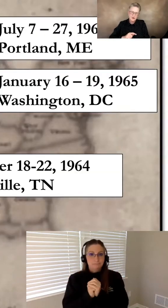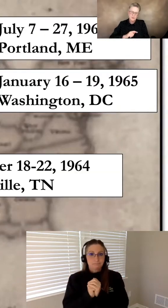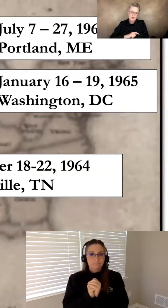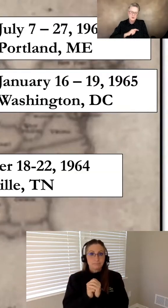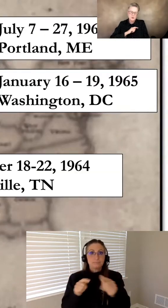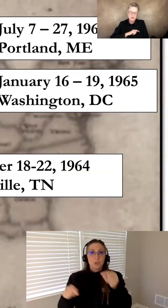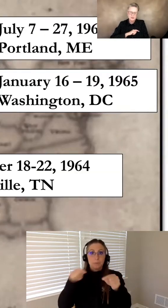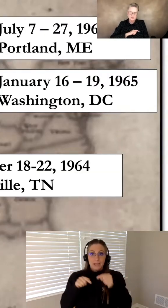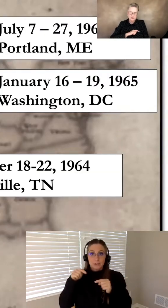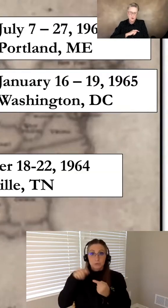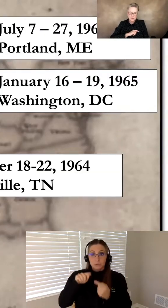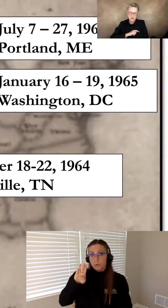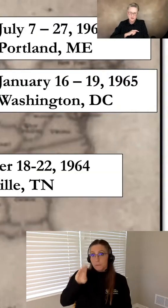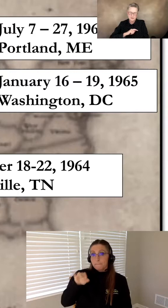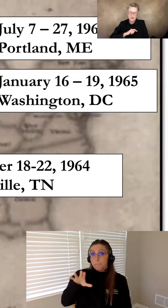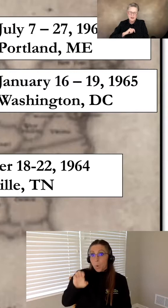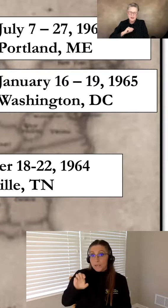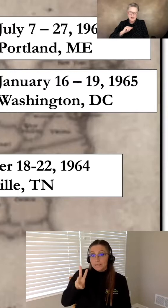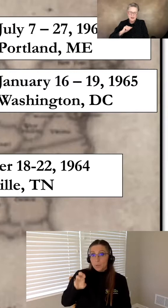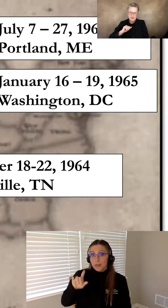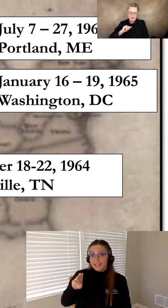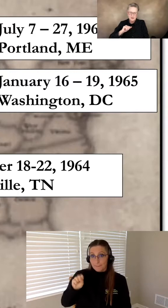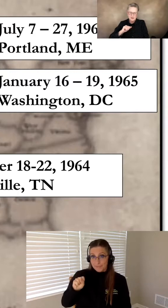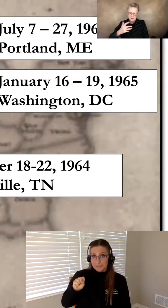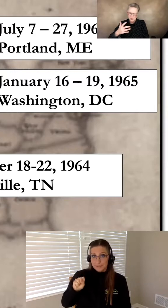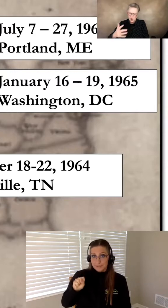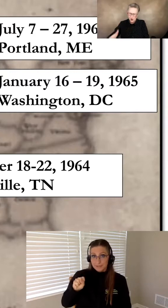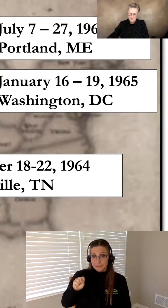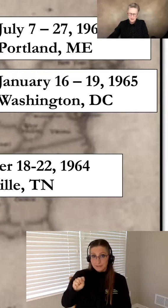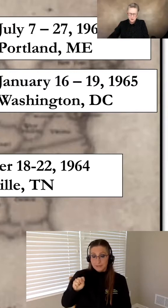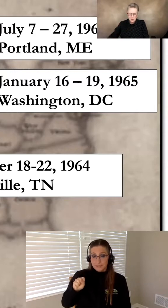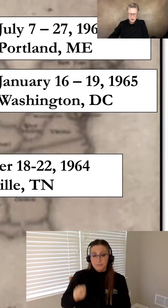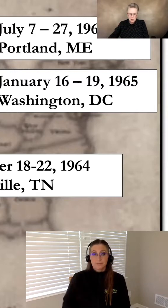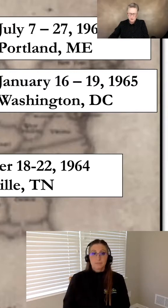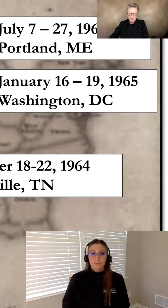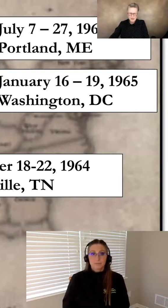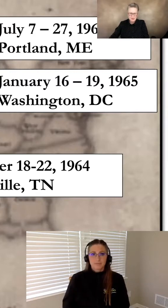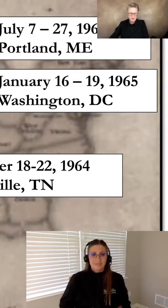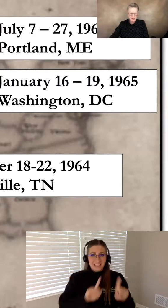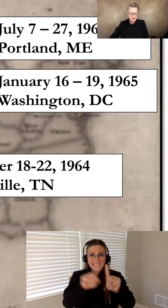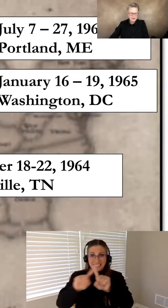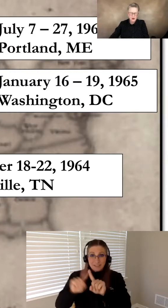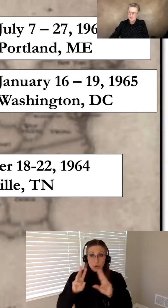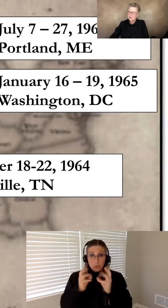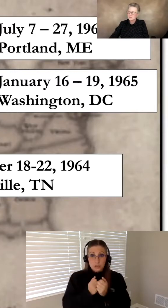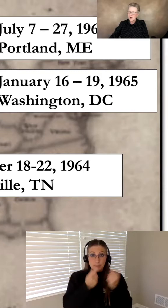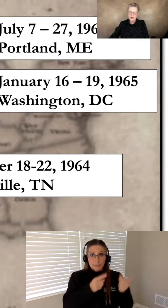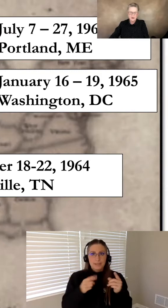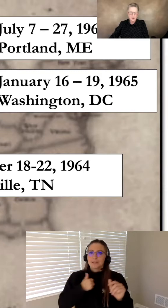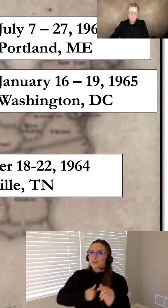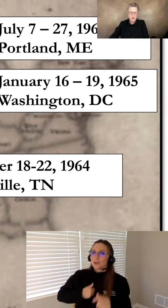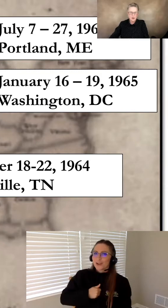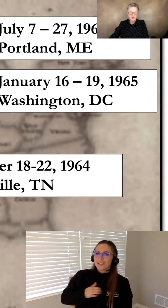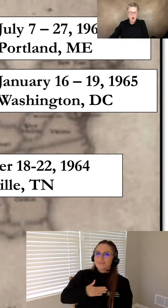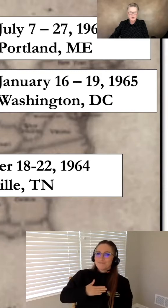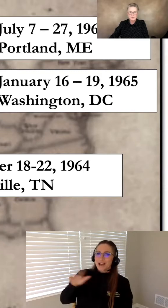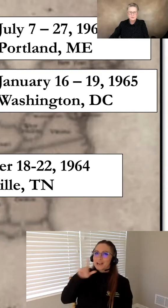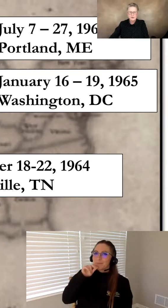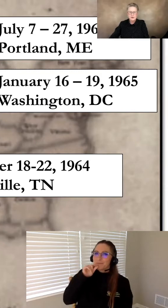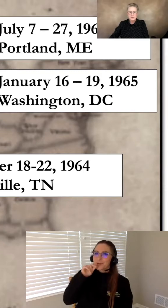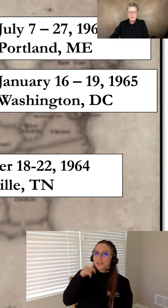Boyce Williams question, so all of these workshops were taking place, sorry (bird calling sounds) that's my bird clock